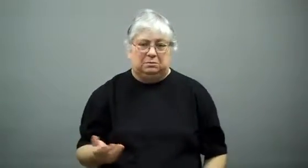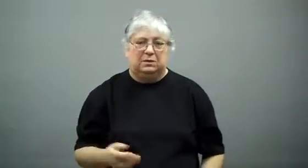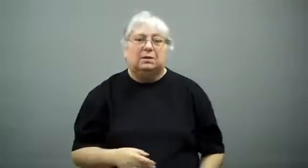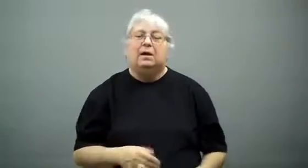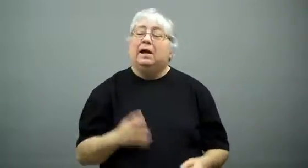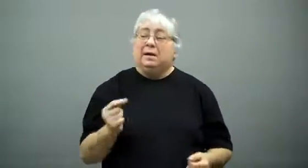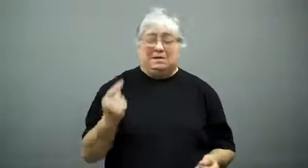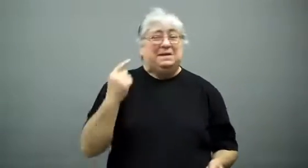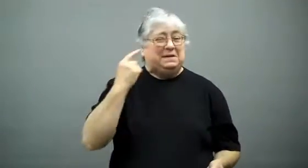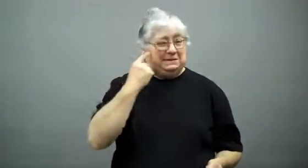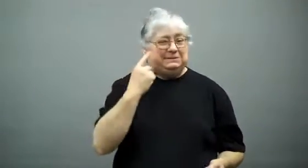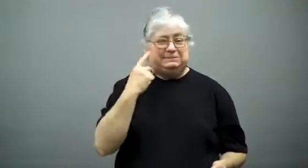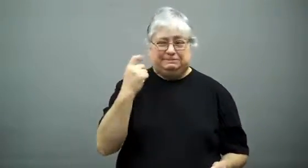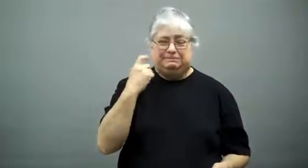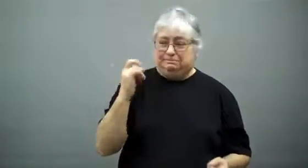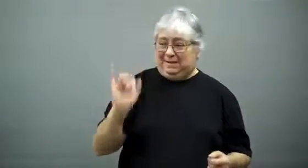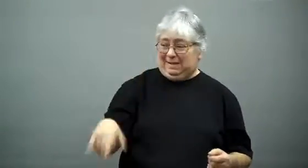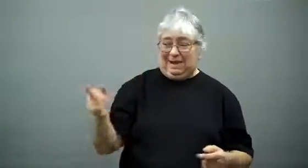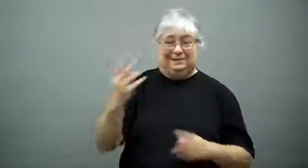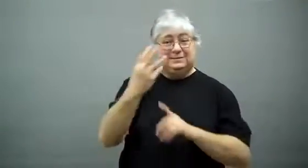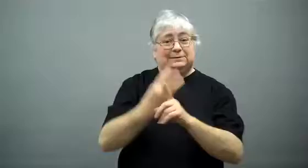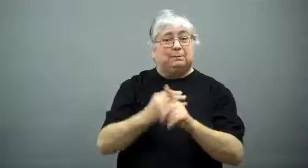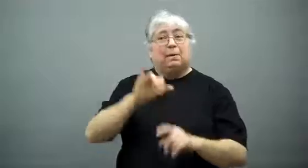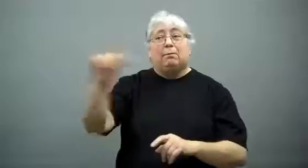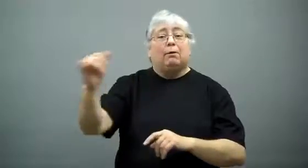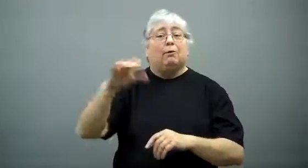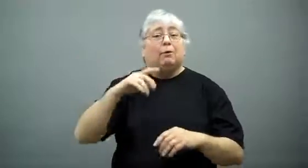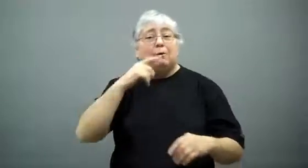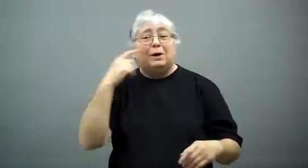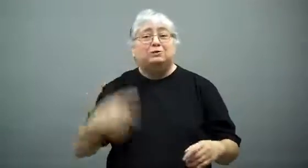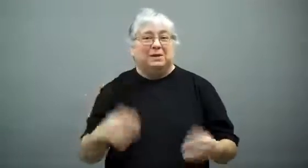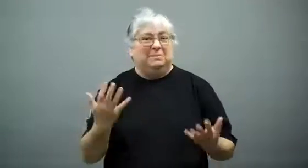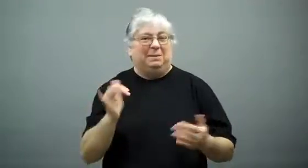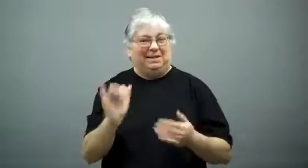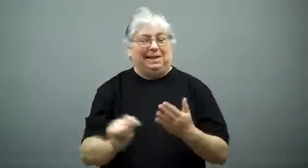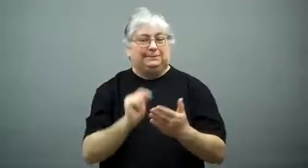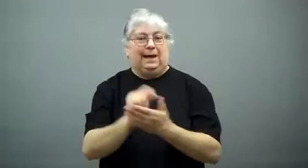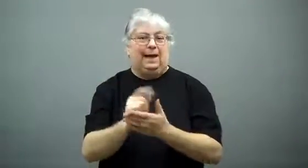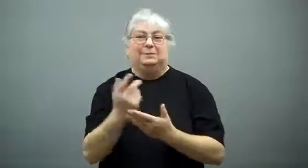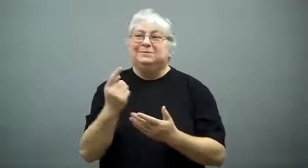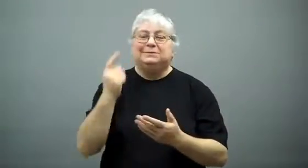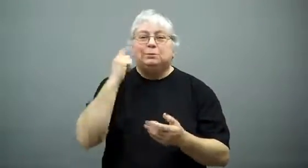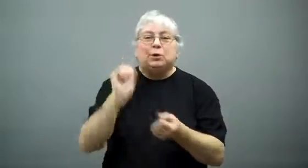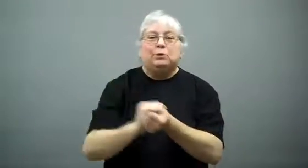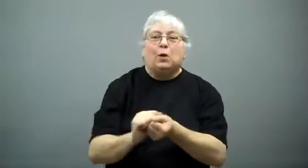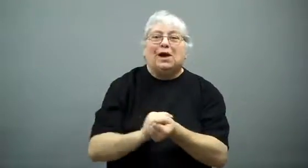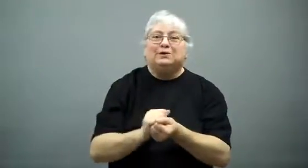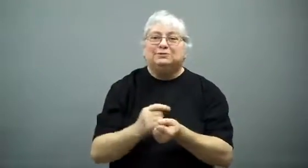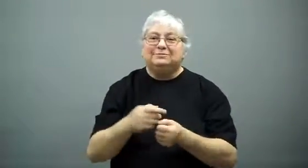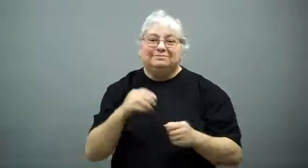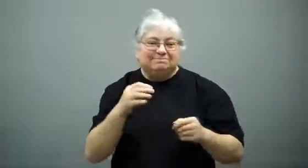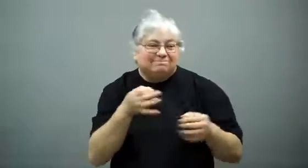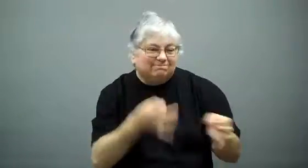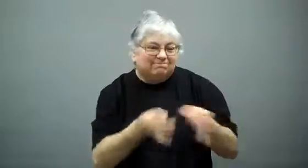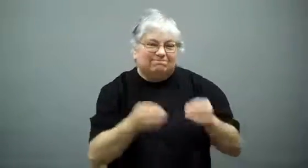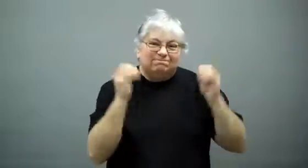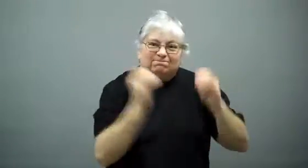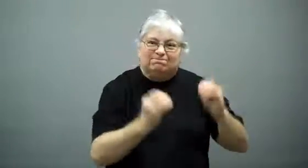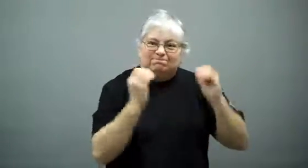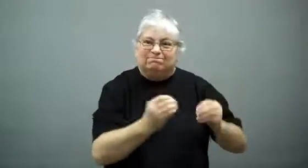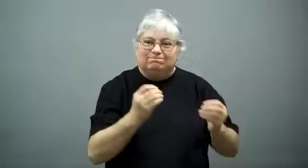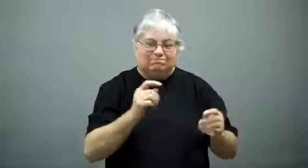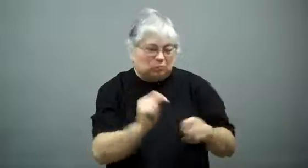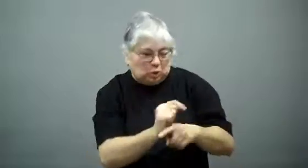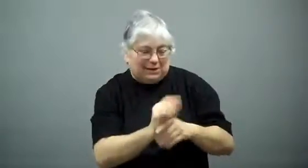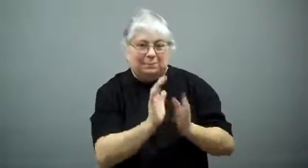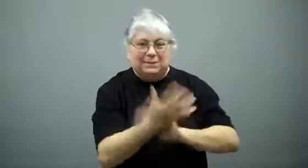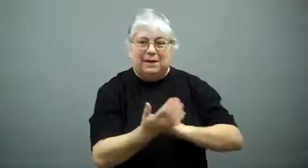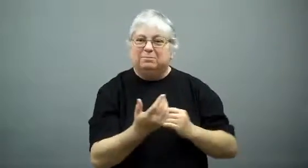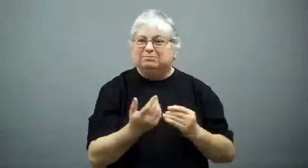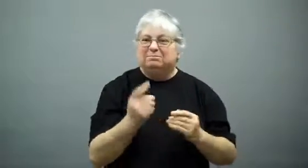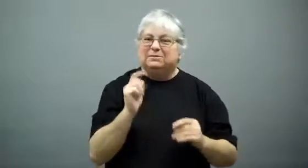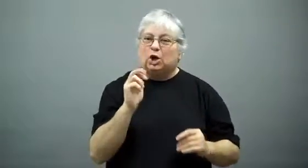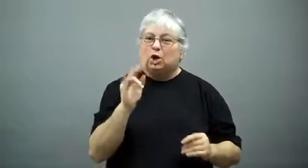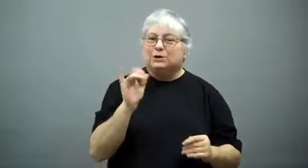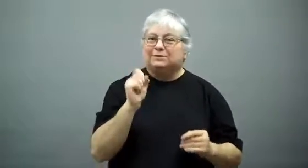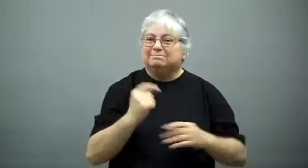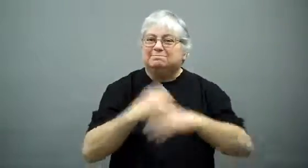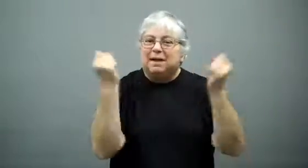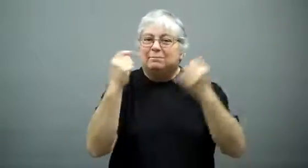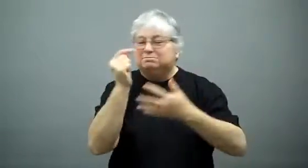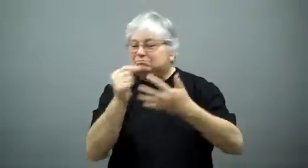It's believed he was indoctrinated during this visit.